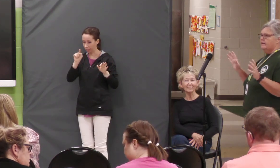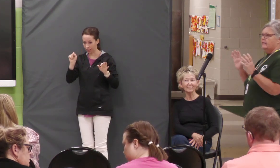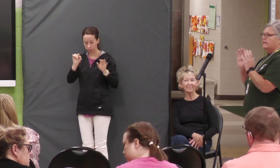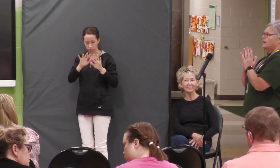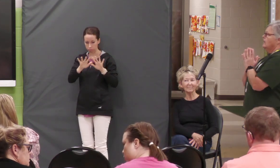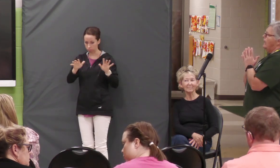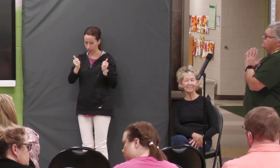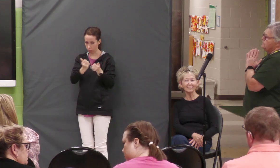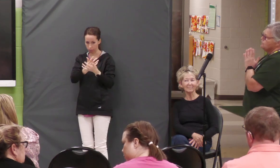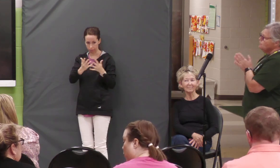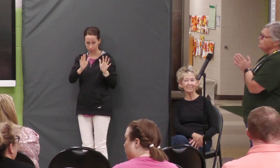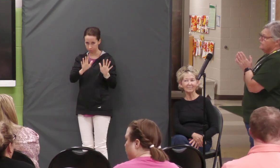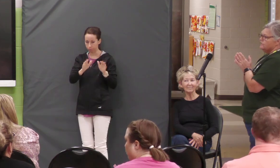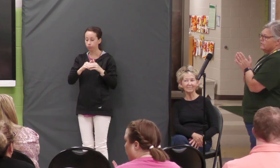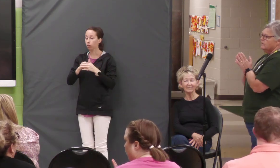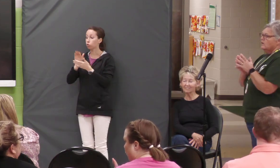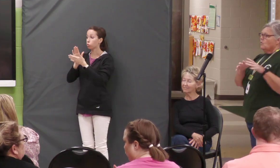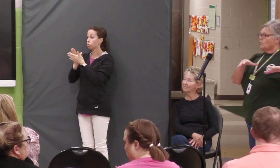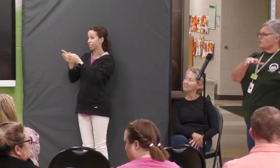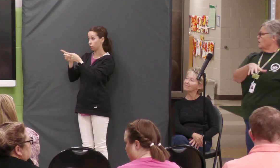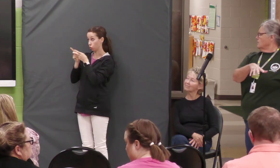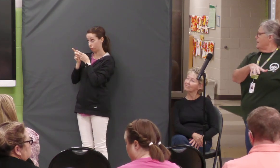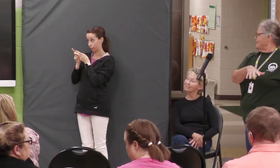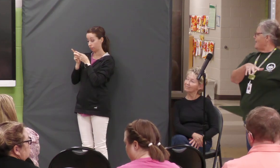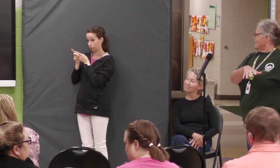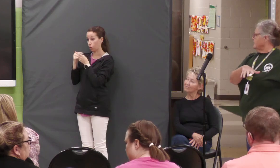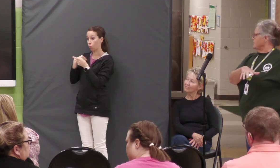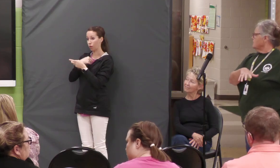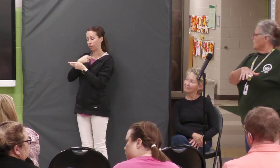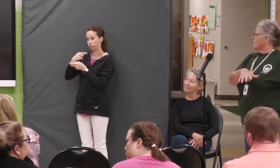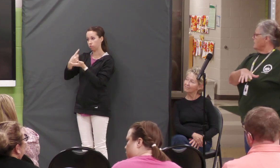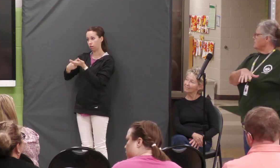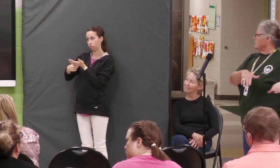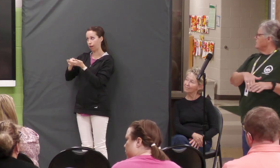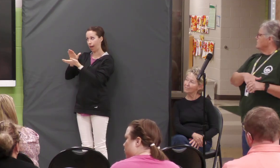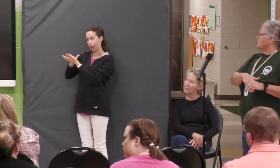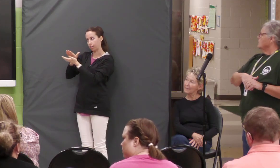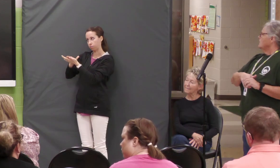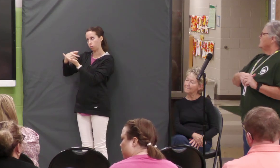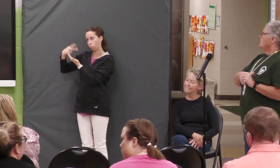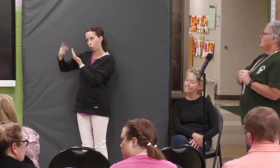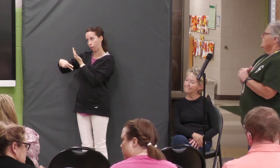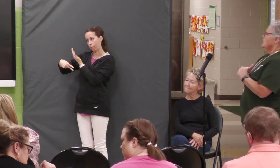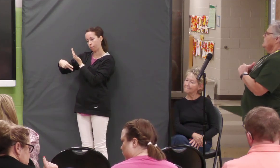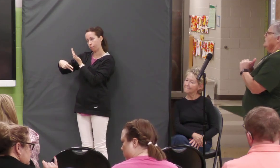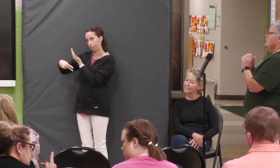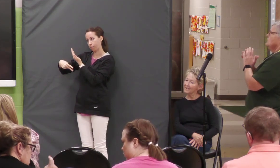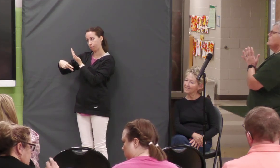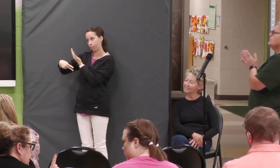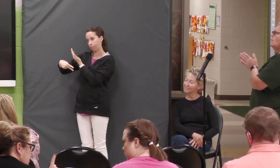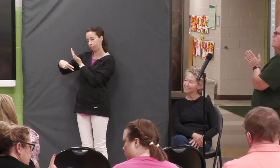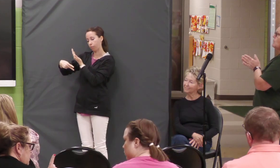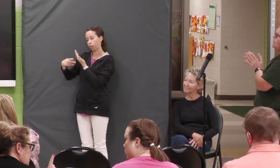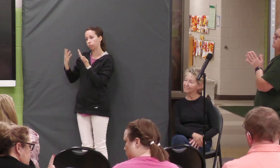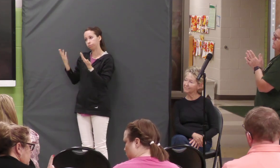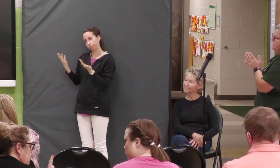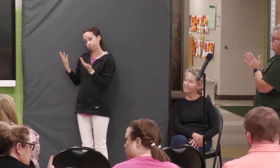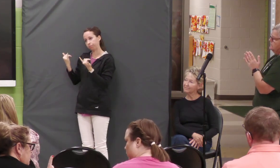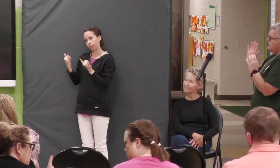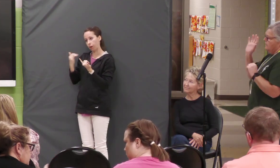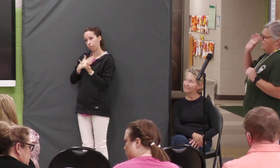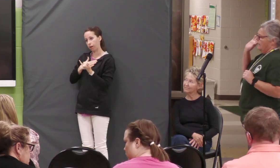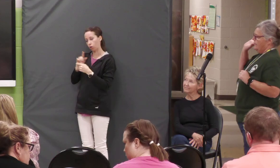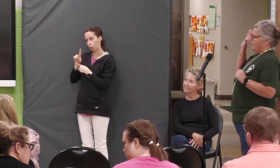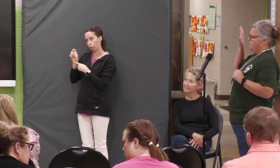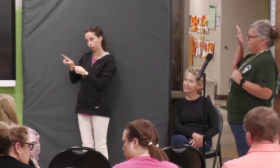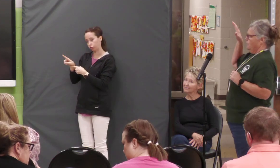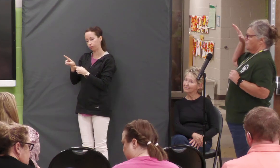that as a school district we're talking about the academic program so my question is for the